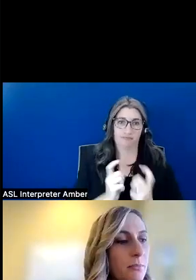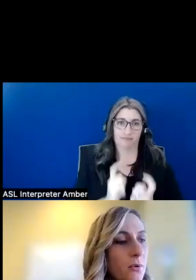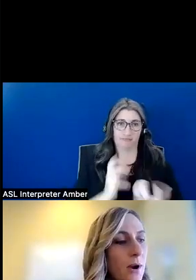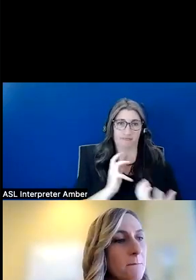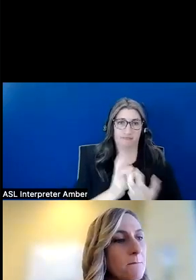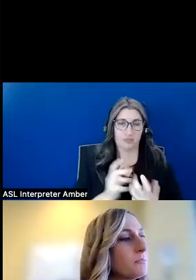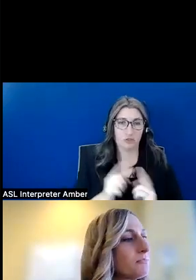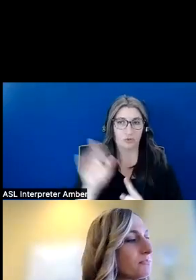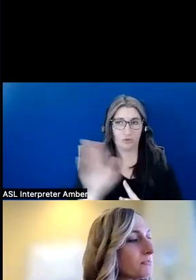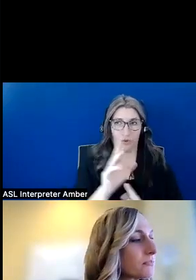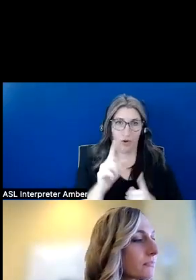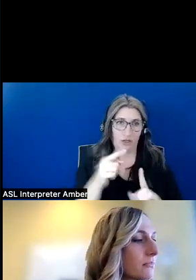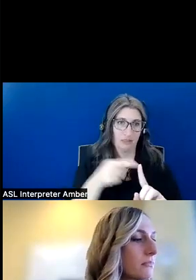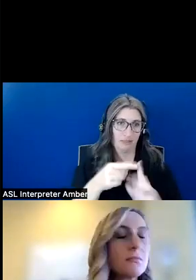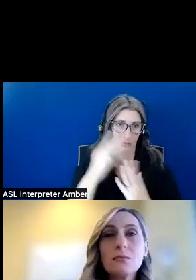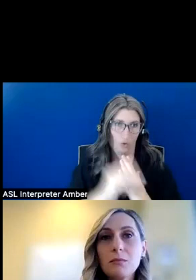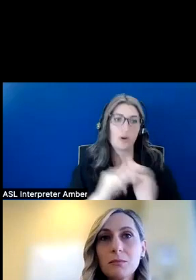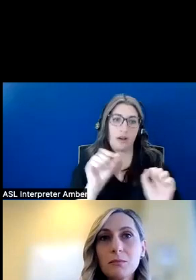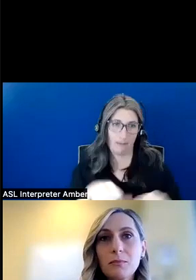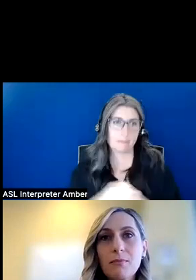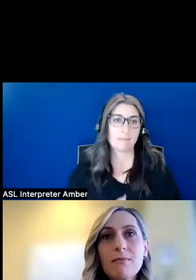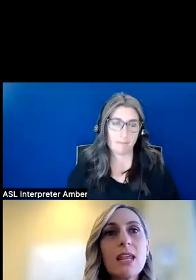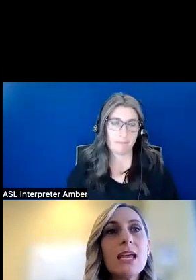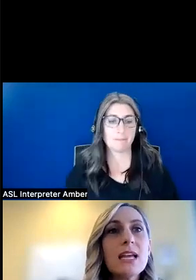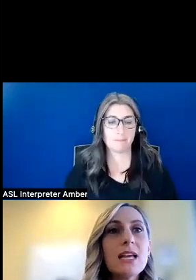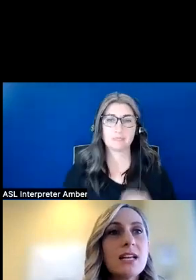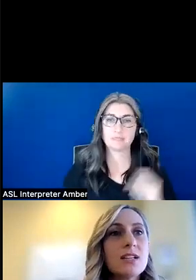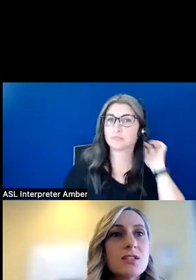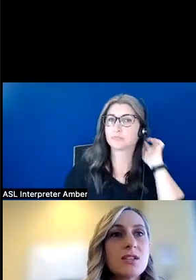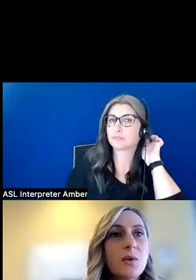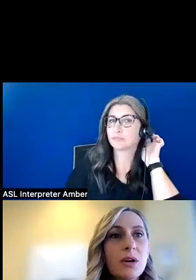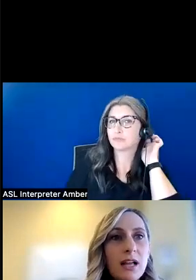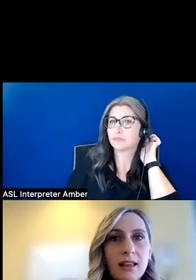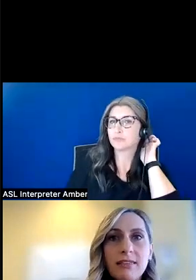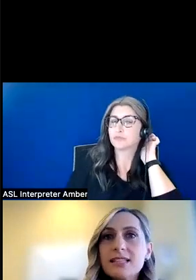program.